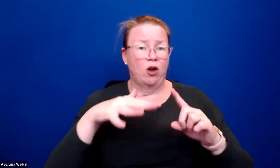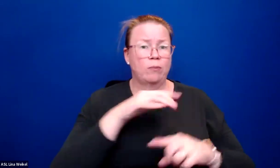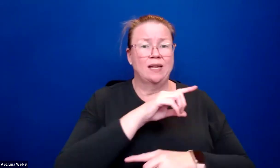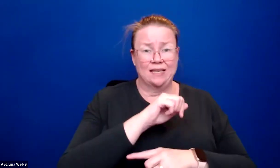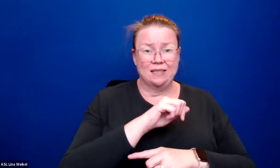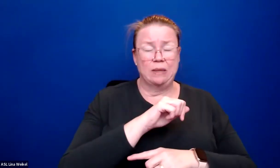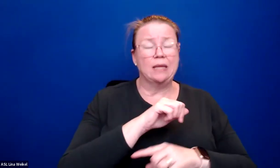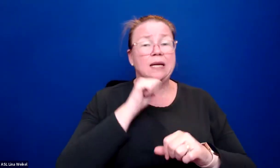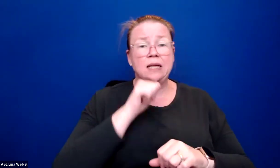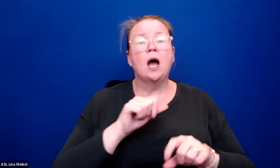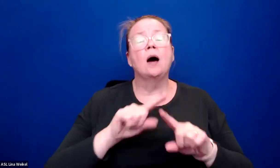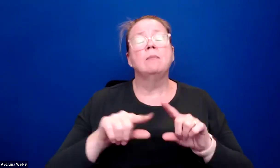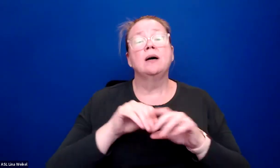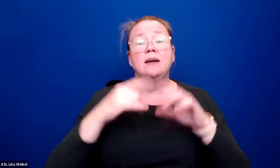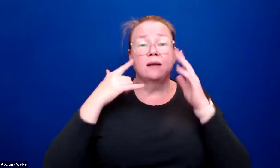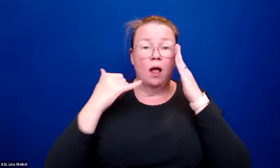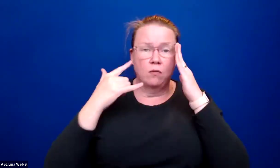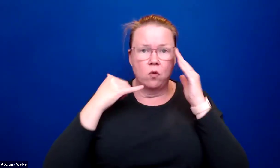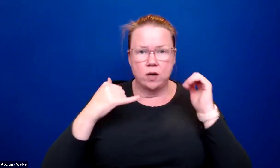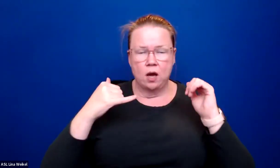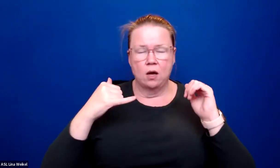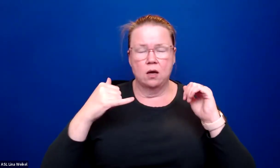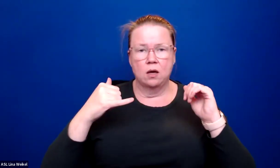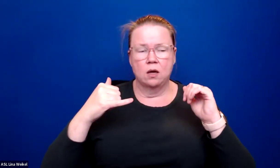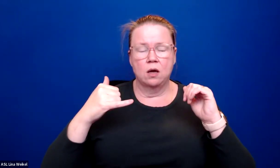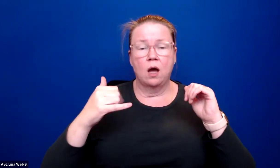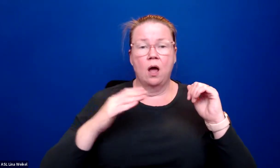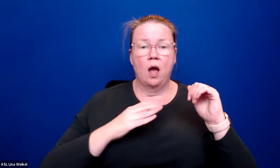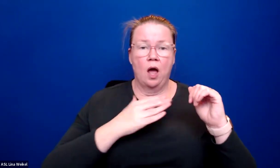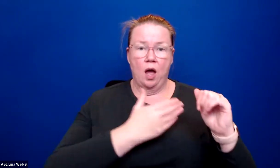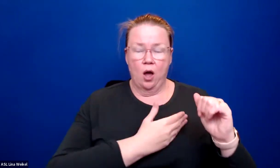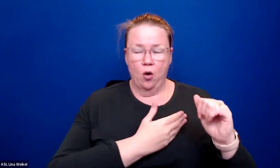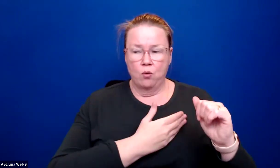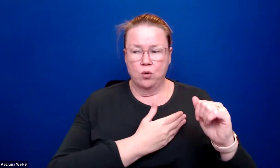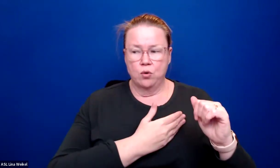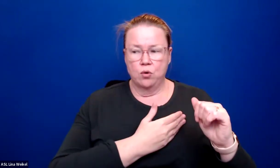Andy Padilla: But in California Andy Padilla: are